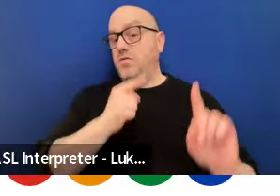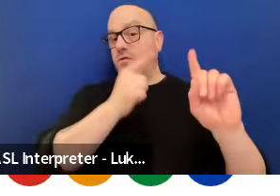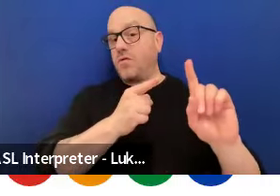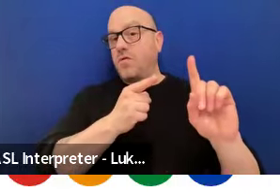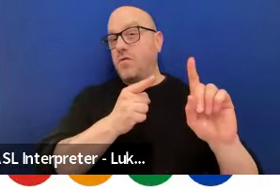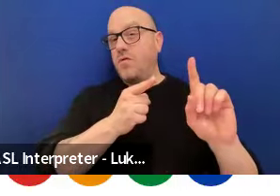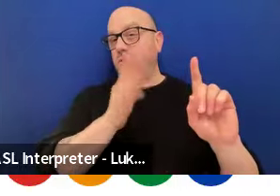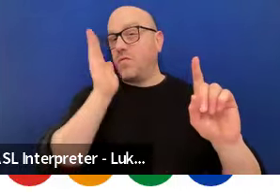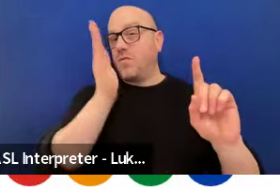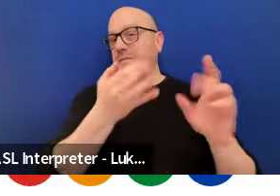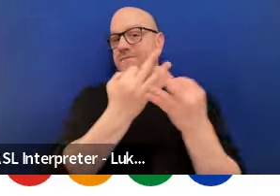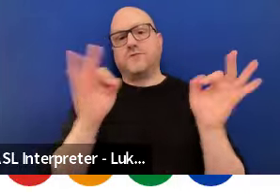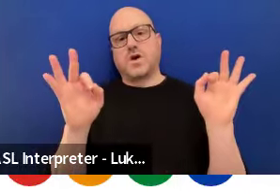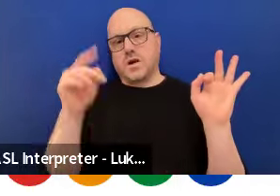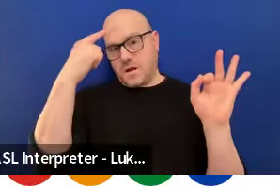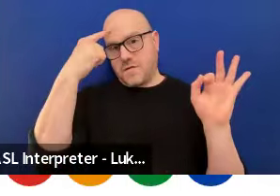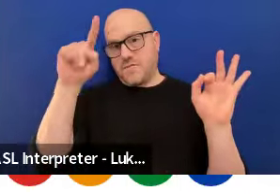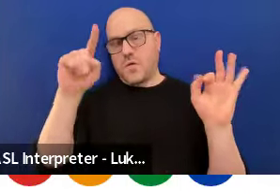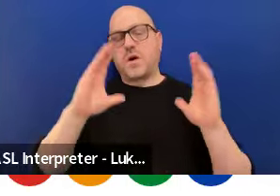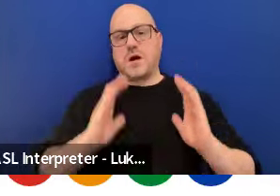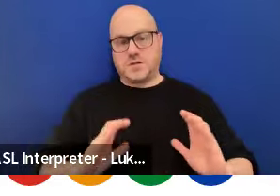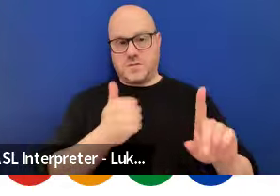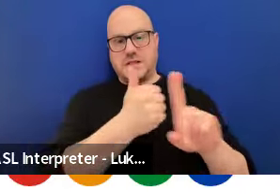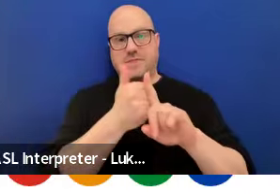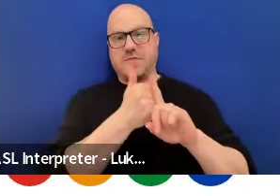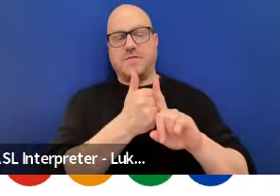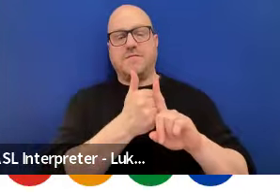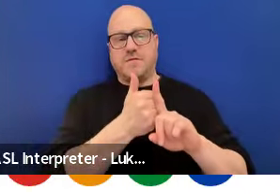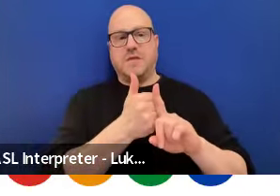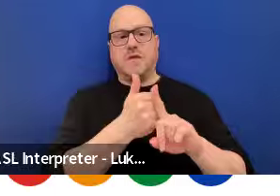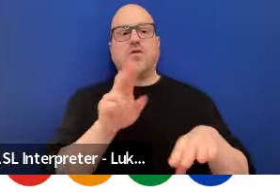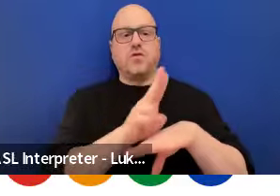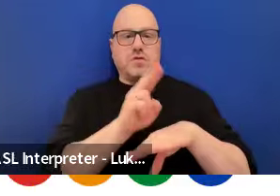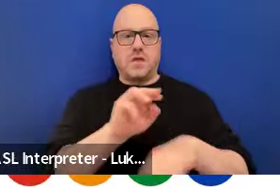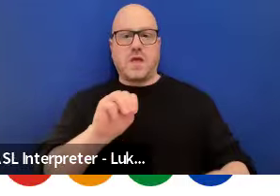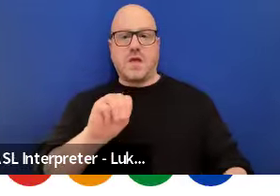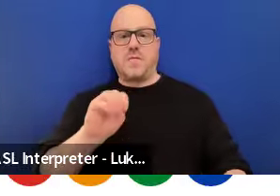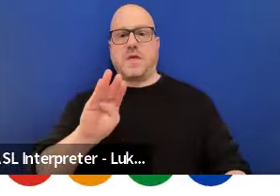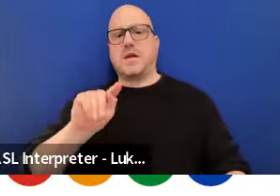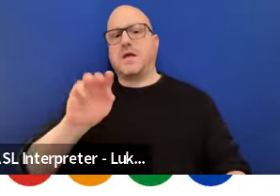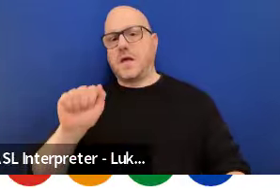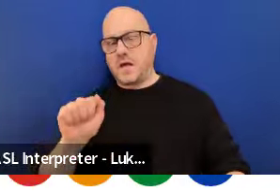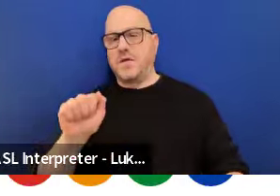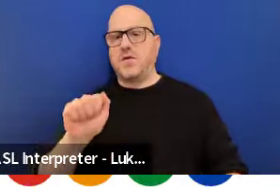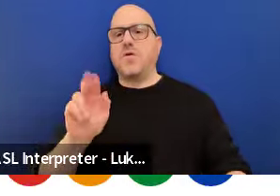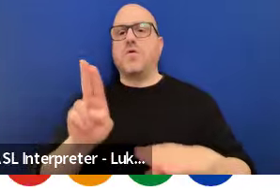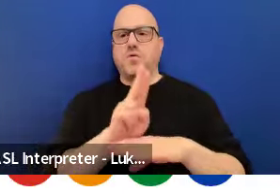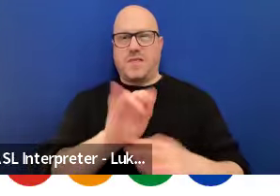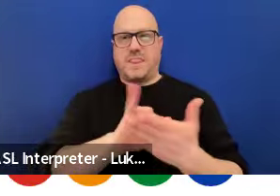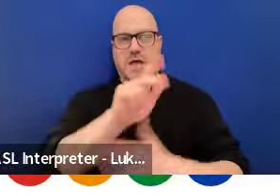OR AN IRA-LIKE PRODUCT, LIKELY THE GOAL WOULD BE TO MAKE IT FREE FOR